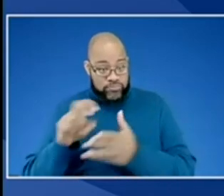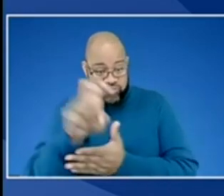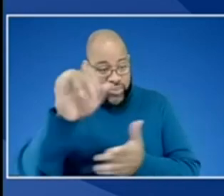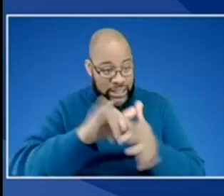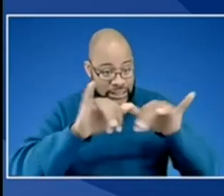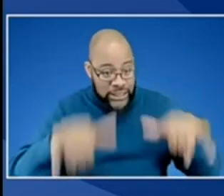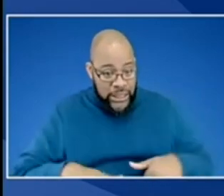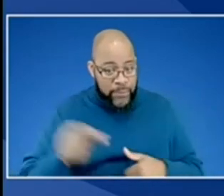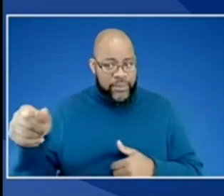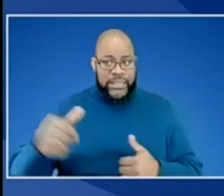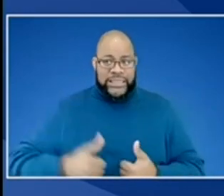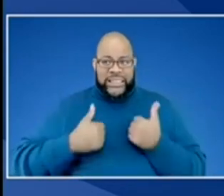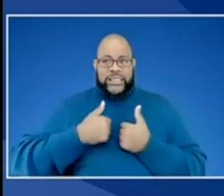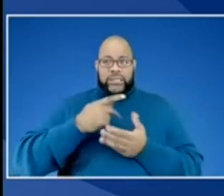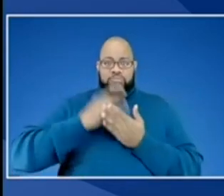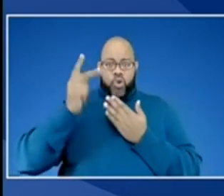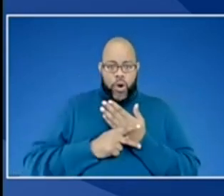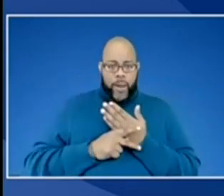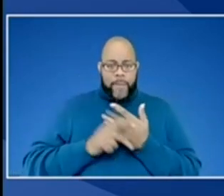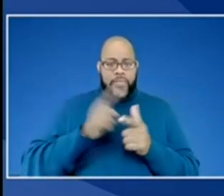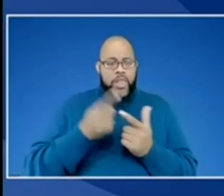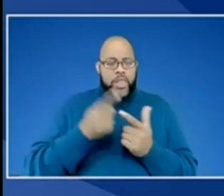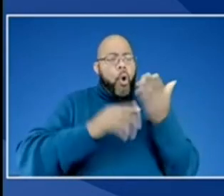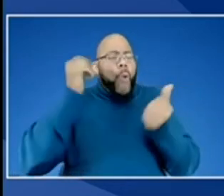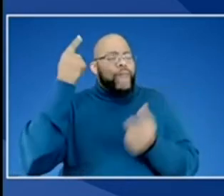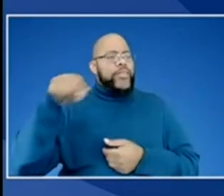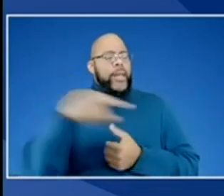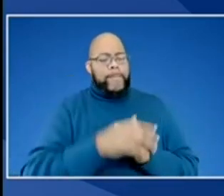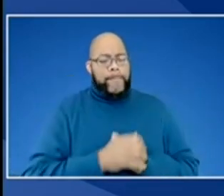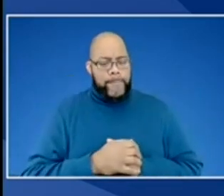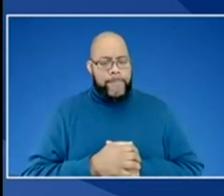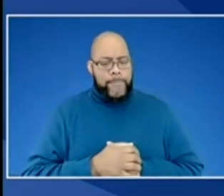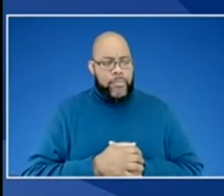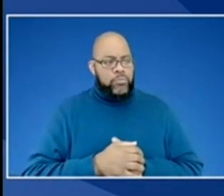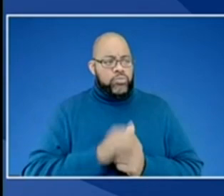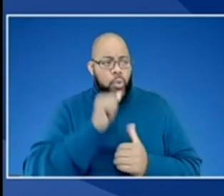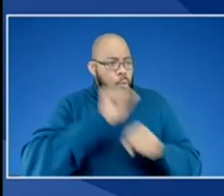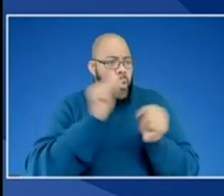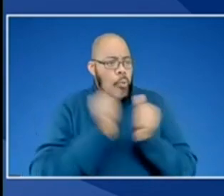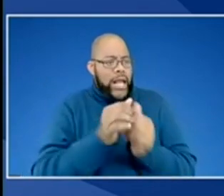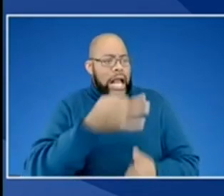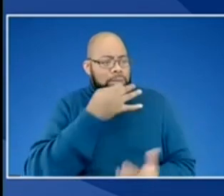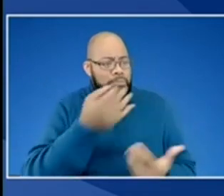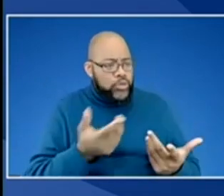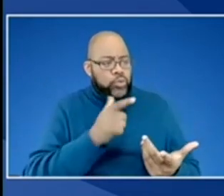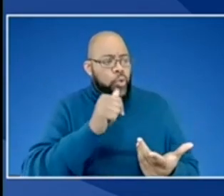the existing programs, then what hope is there for the folks who don't work with experts, who don't understand the complex